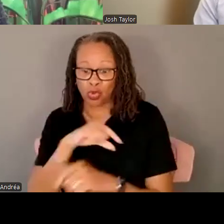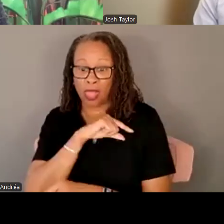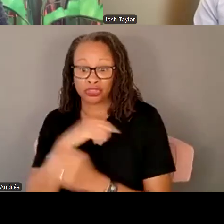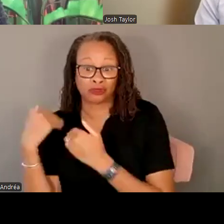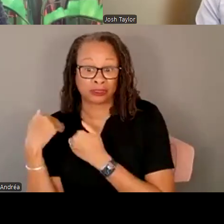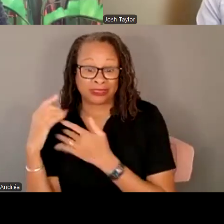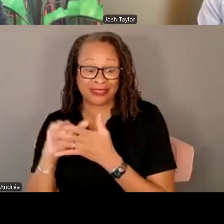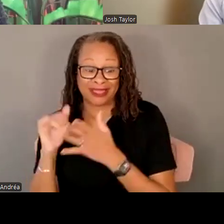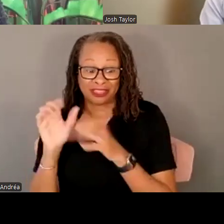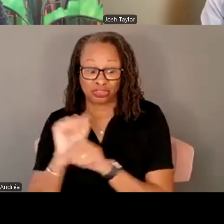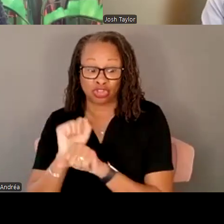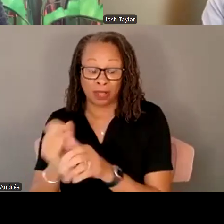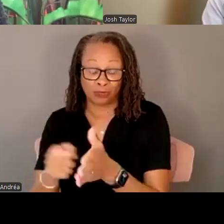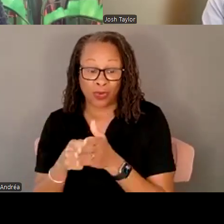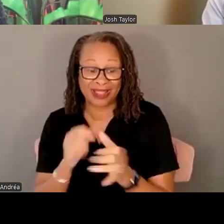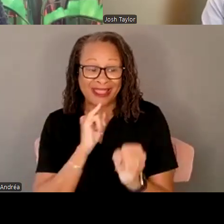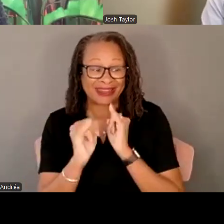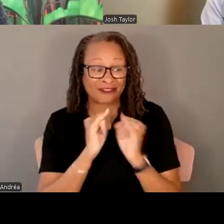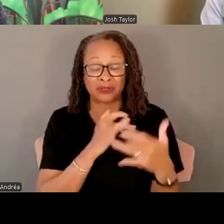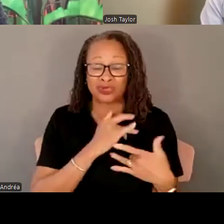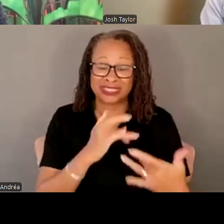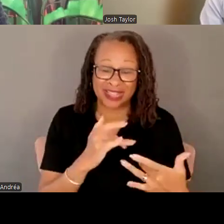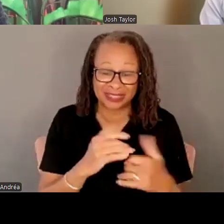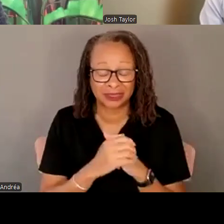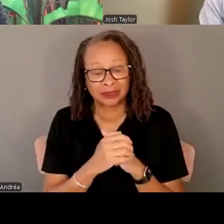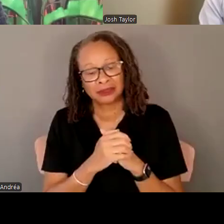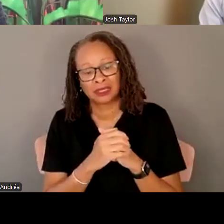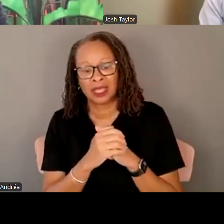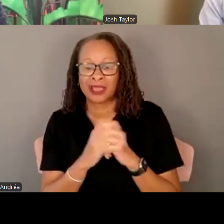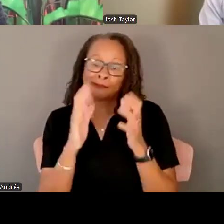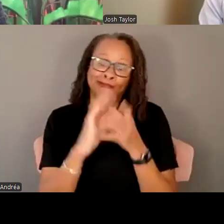So in an interview, it's usually conversation,